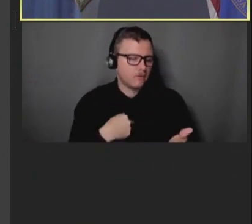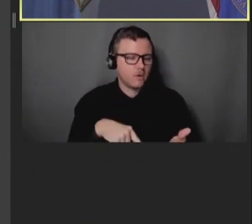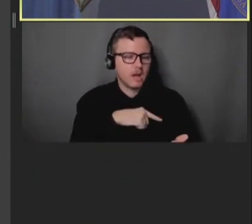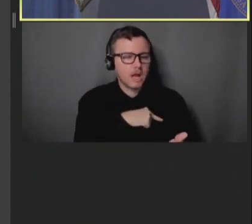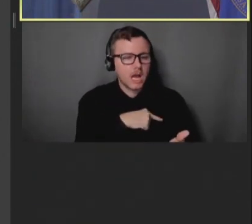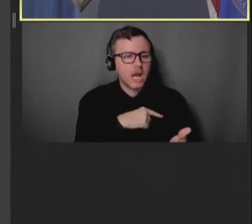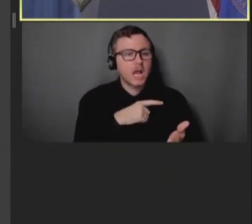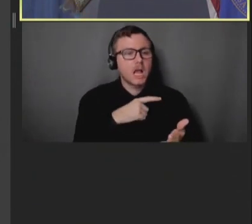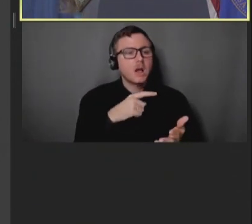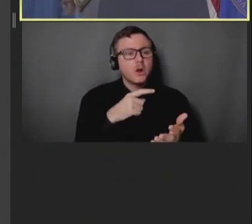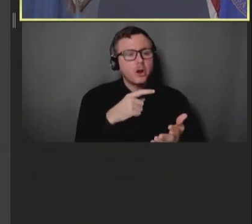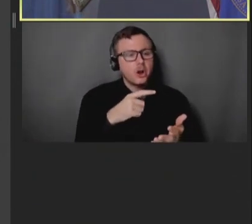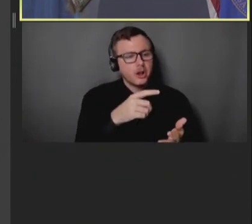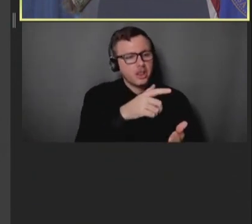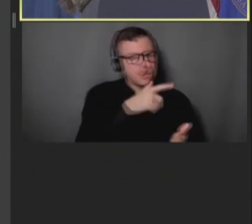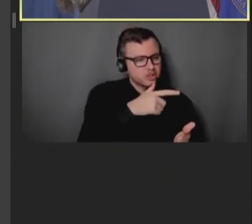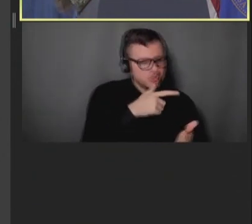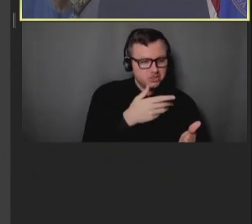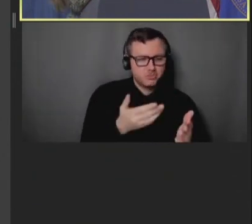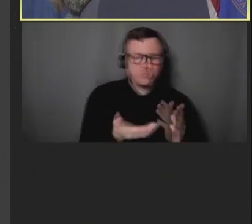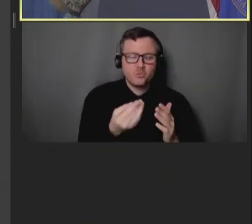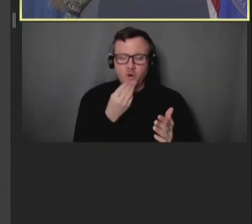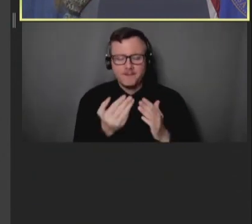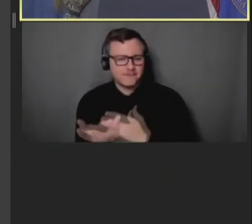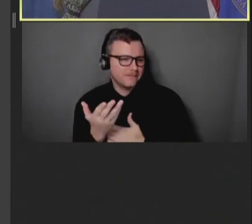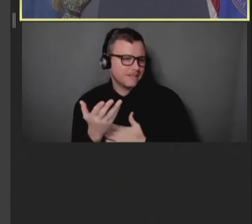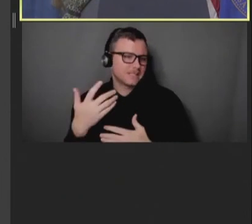award ceremony from the Chamber of Commerce, and lots and lots of tears and thank yous.